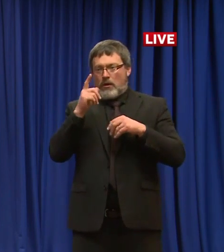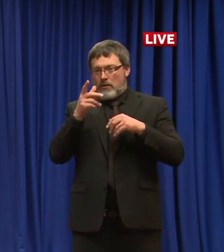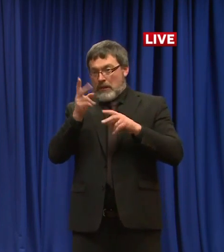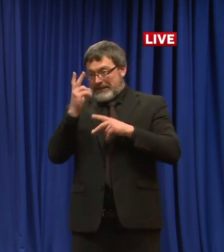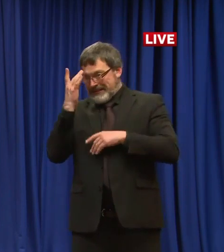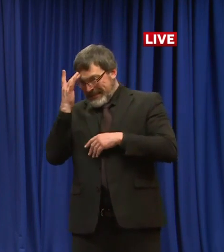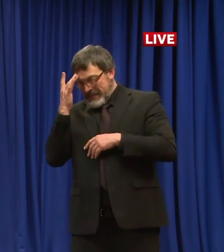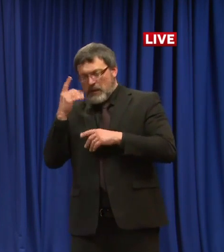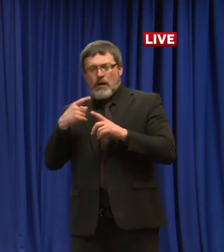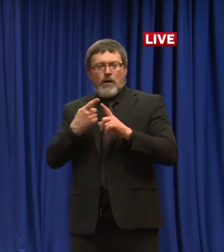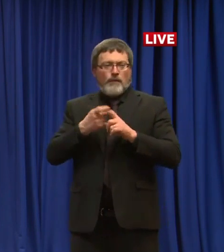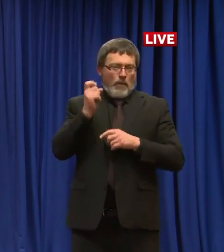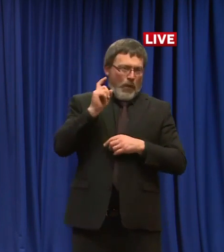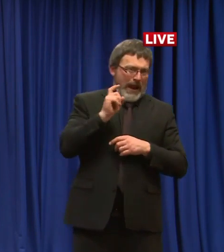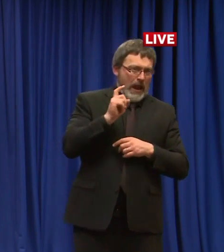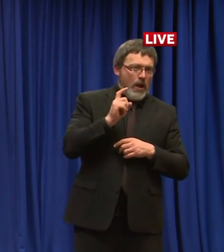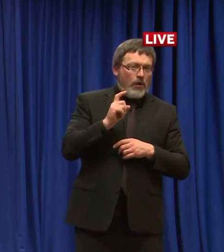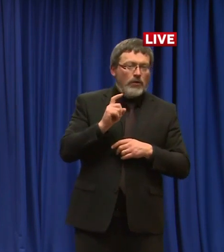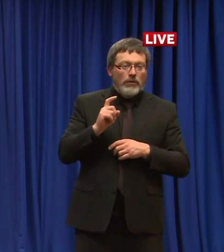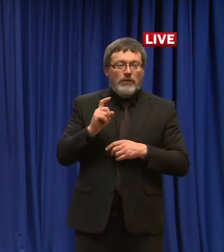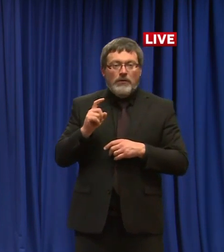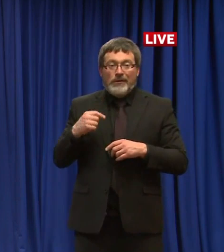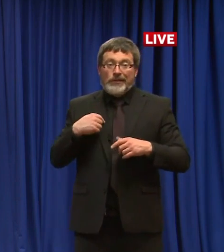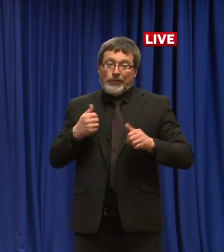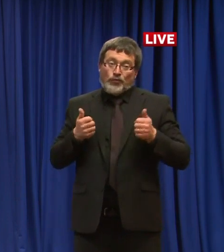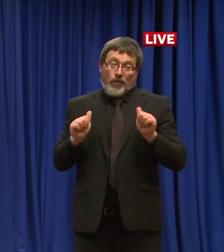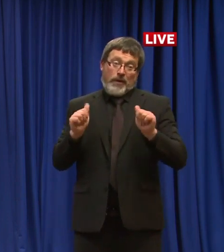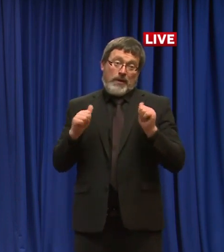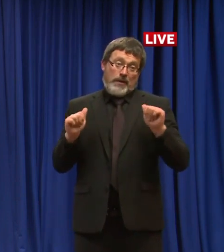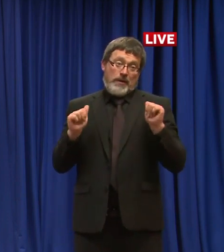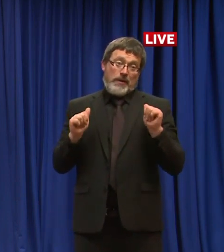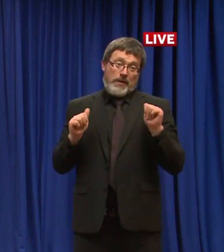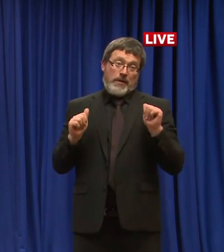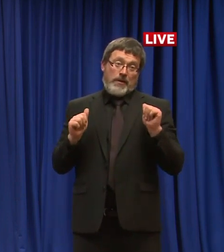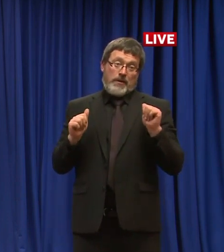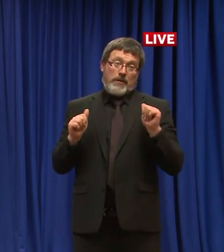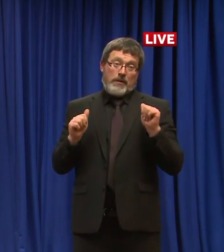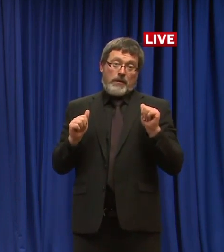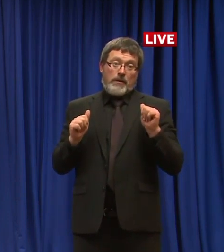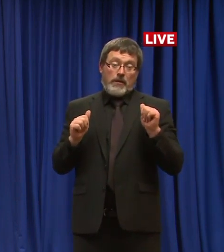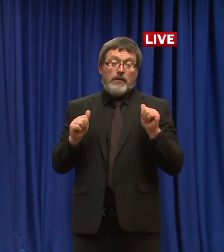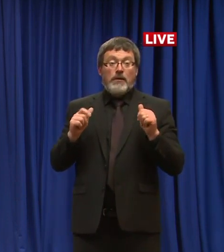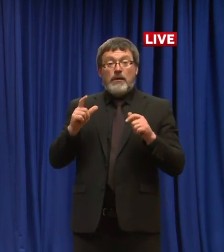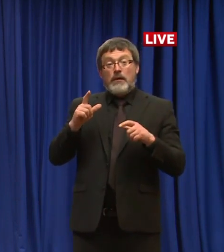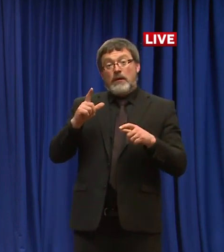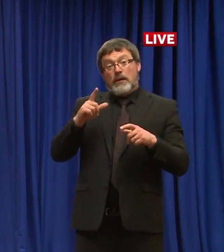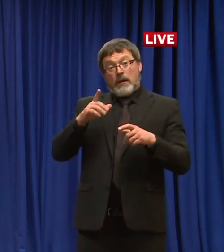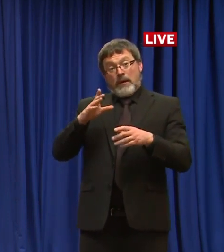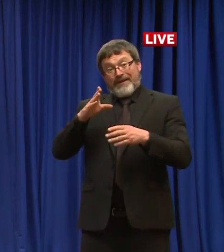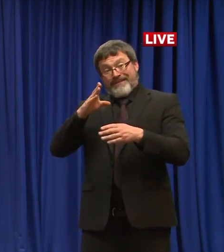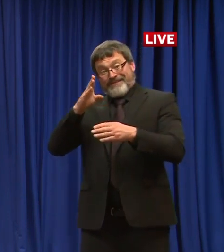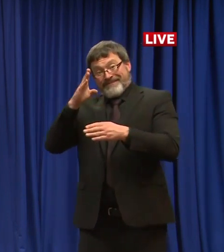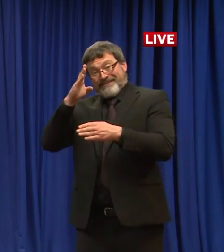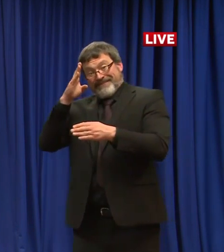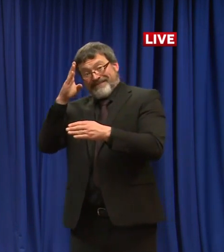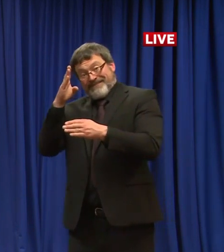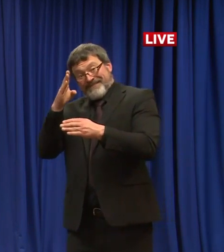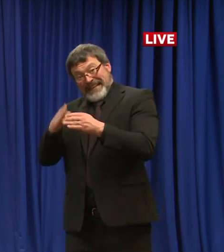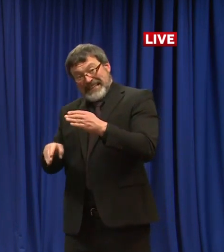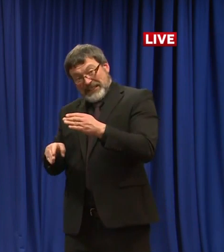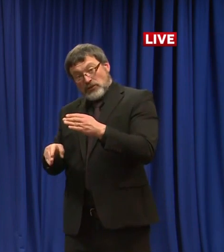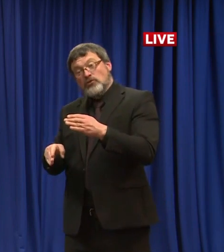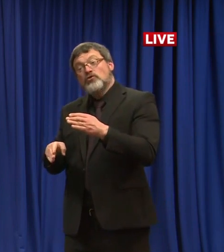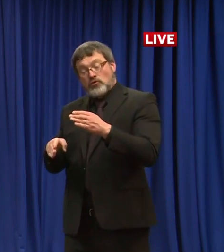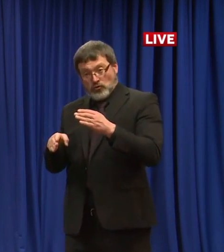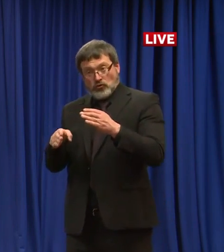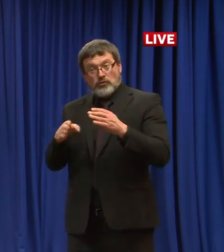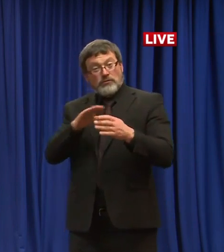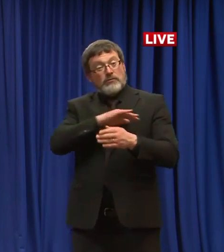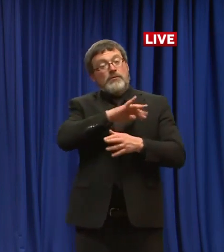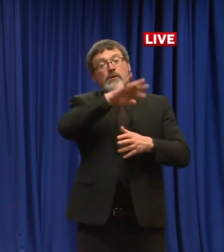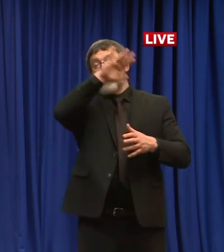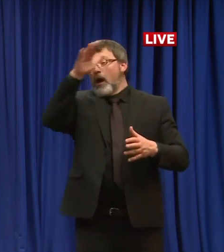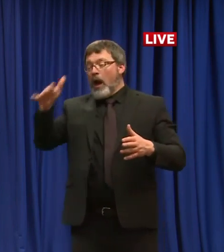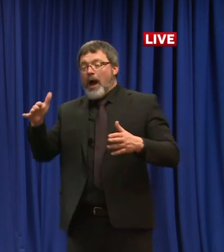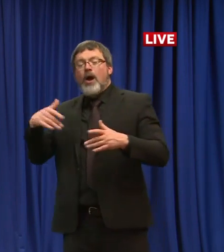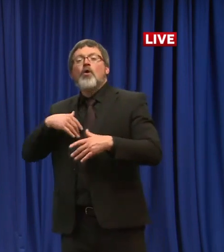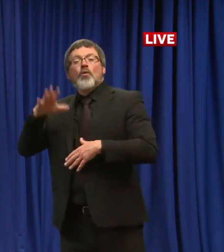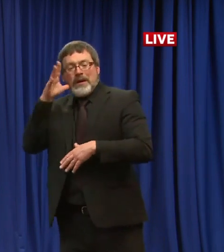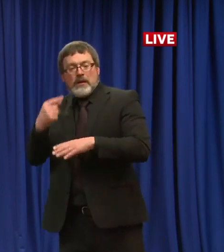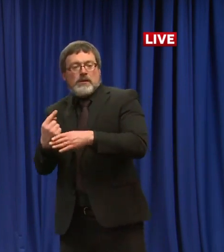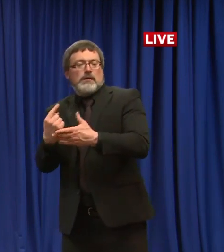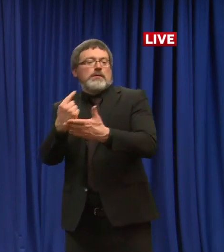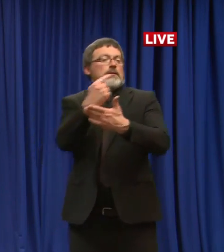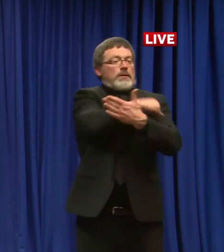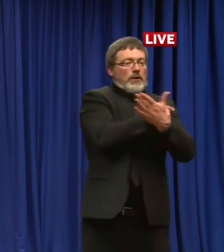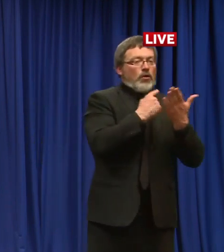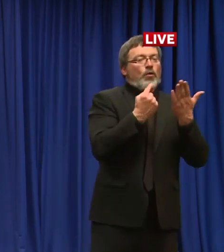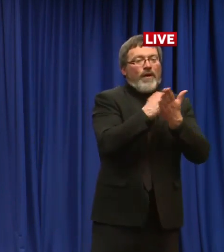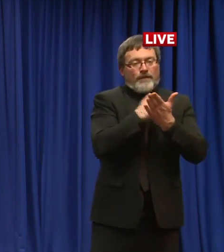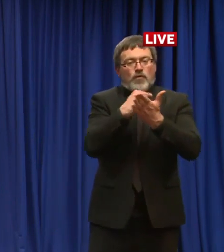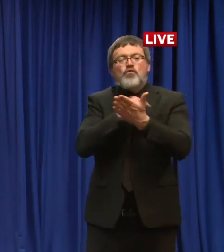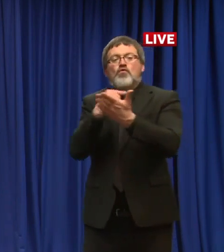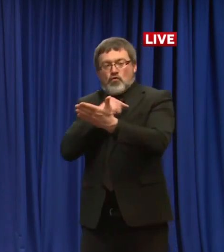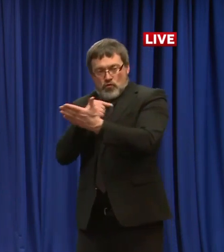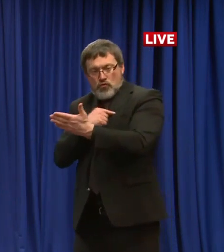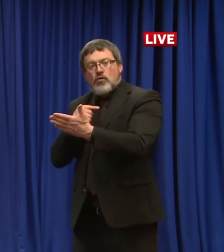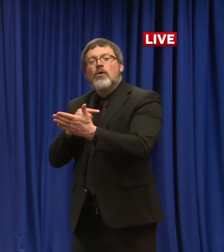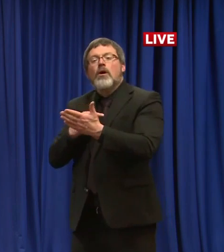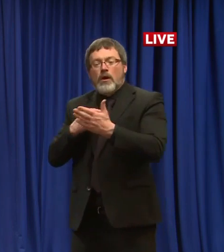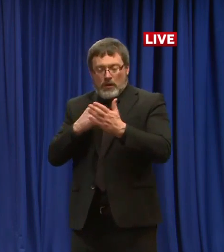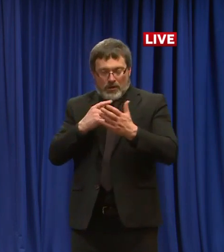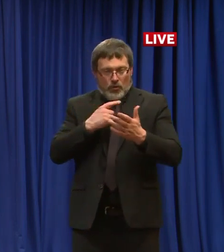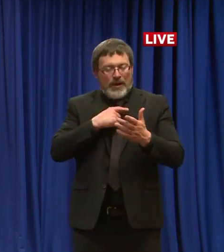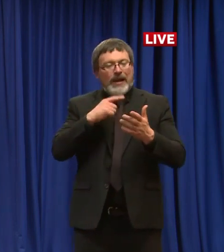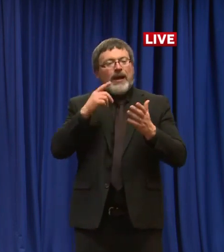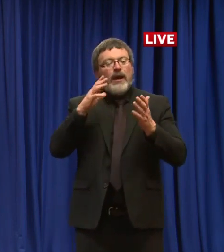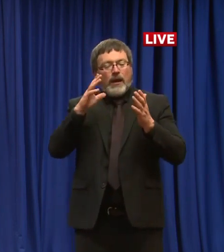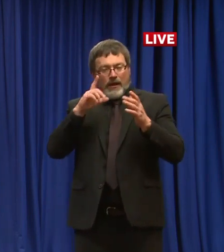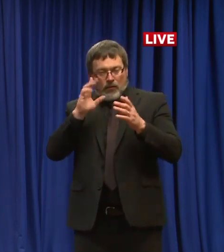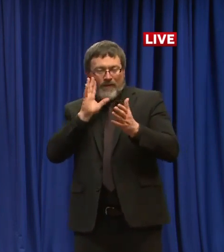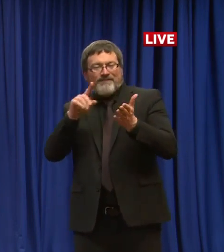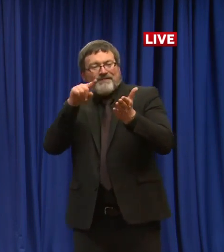HOW DO WE MAKE THAT CONNECTION AND THAT IS IN FACT WHAT WE TRIED TO DO CERTAINLY WE WERE DOING THAT EARLY ON AND I CAN SAY THAT OUR PUBLIC HEALTH TEAM CONTINUES TO INVESTIGATE EACH